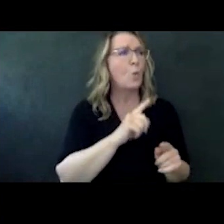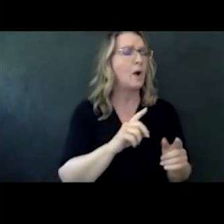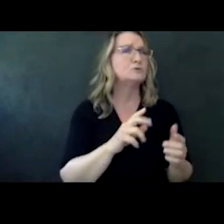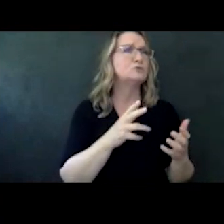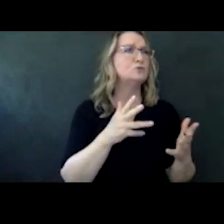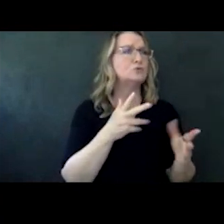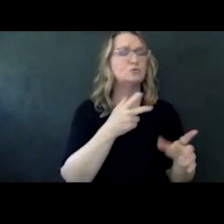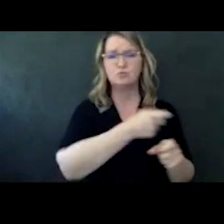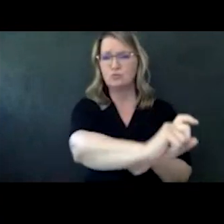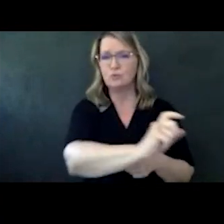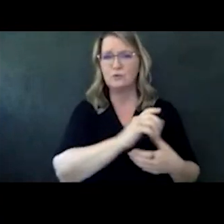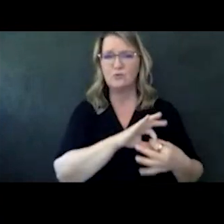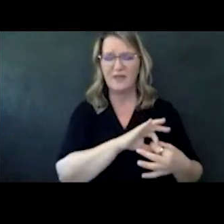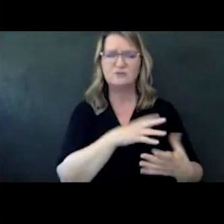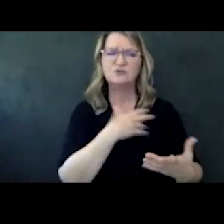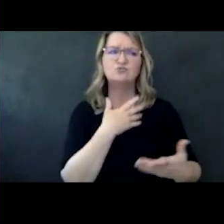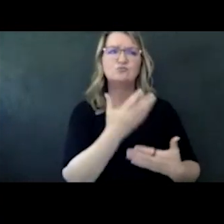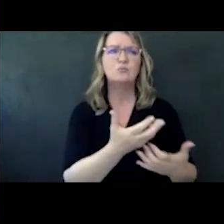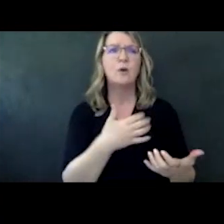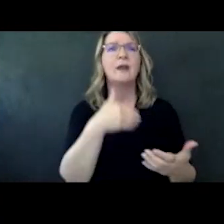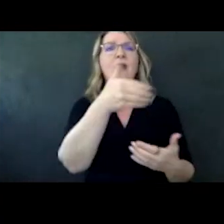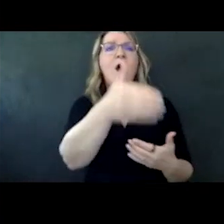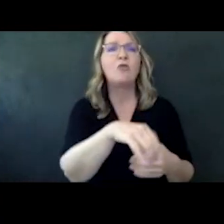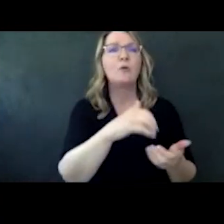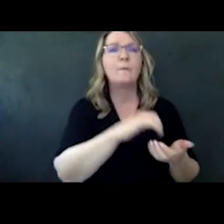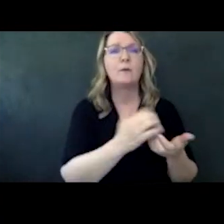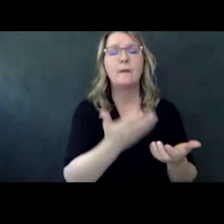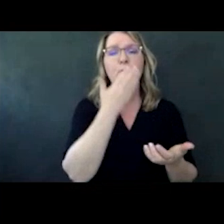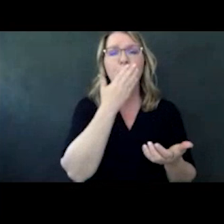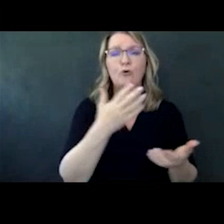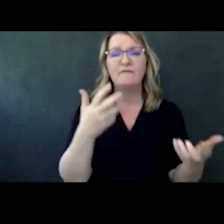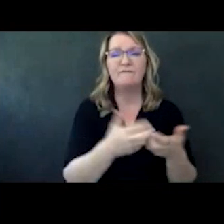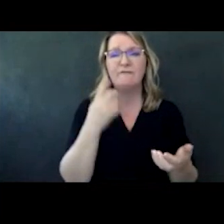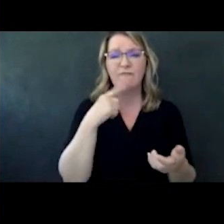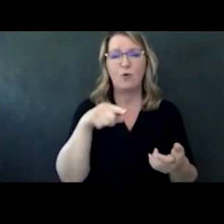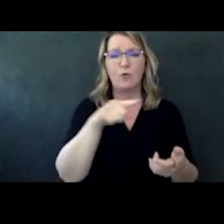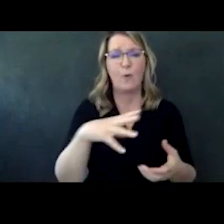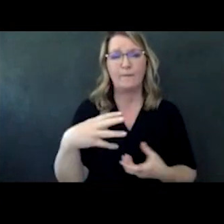be another employer partner that would be a good fit for your participants. And hey, they could